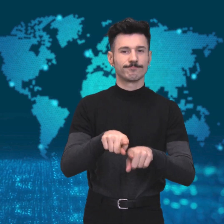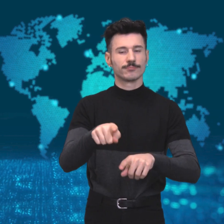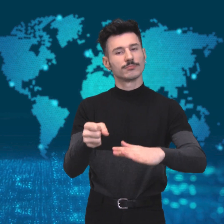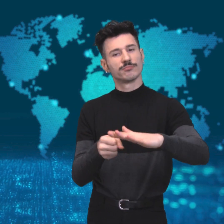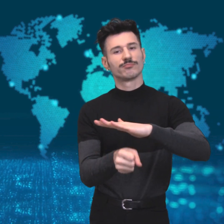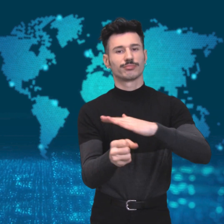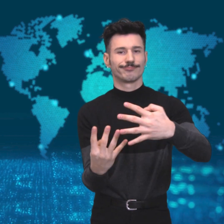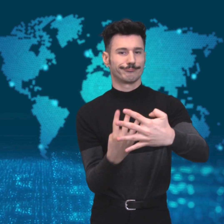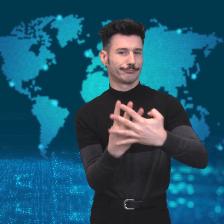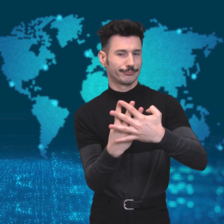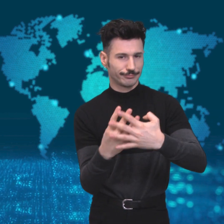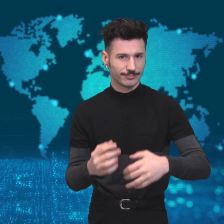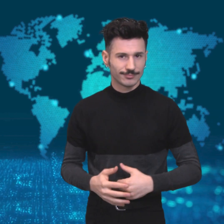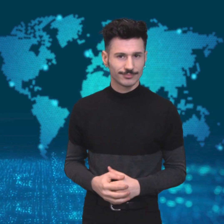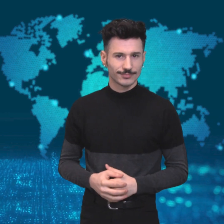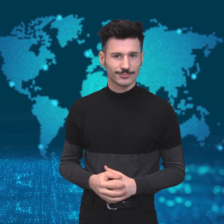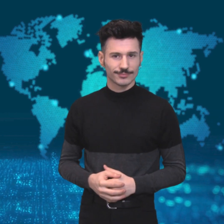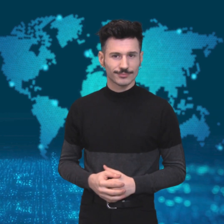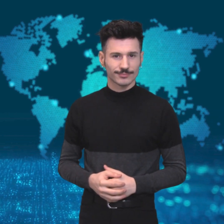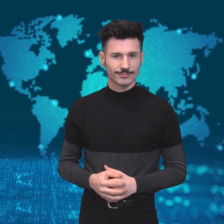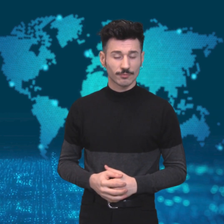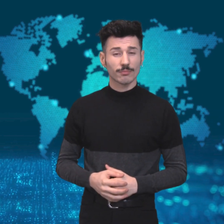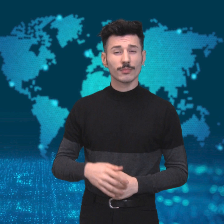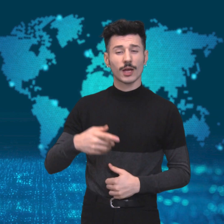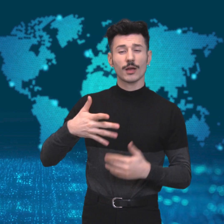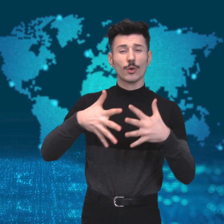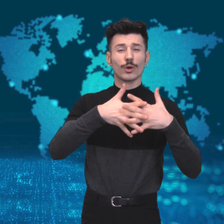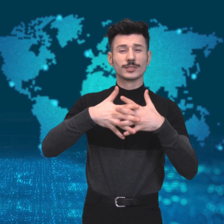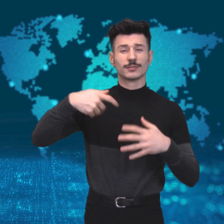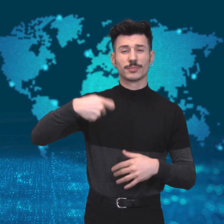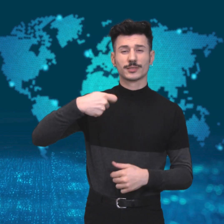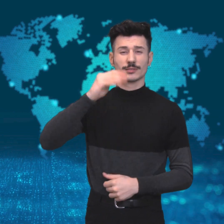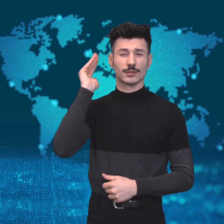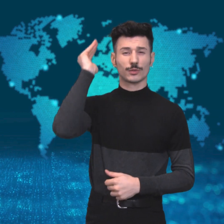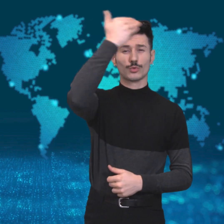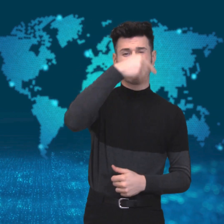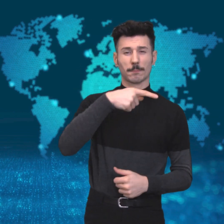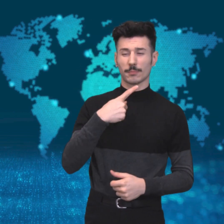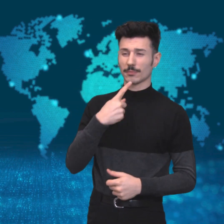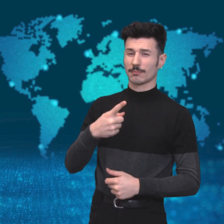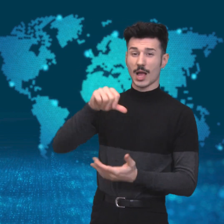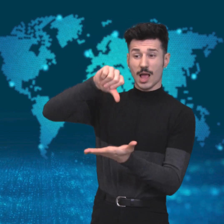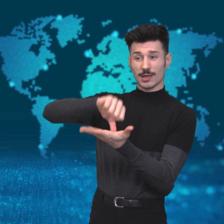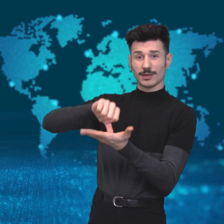Iranians who are also accused of spying for the US.